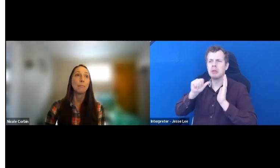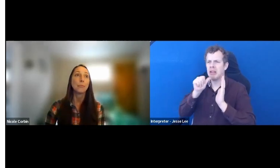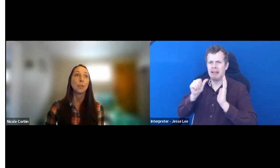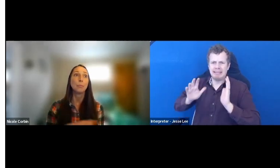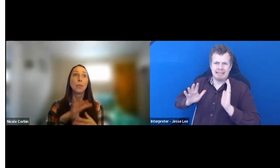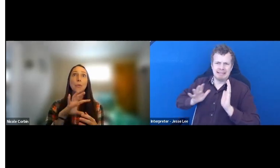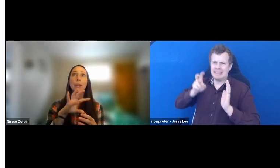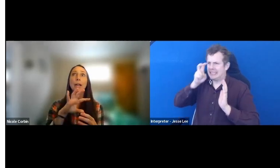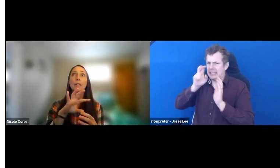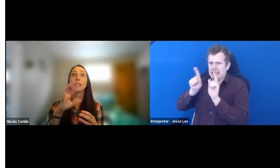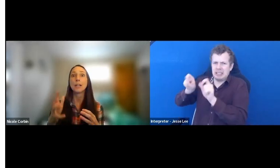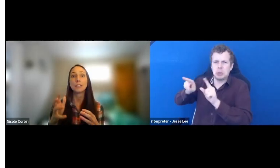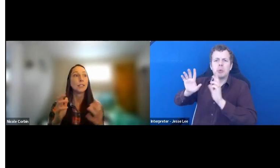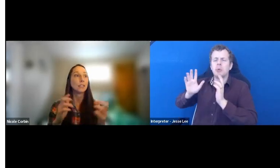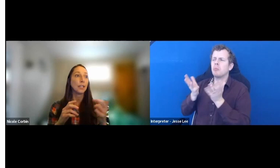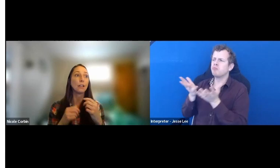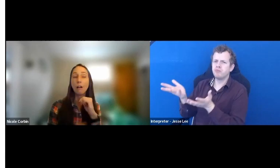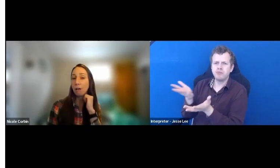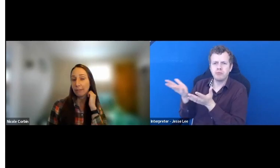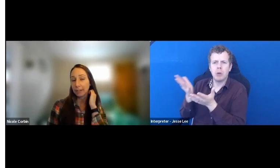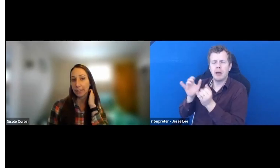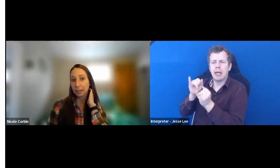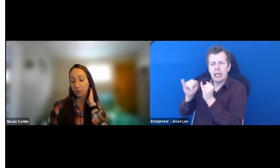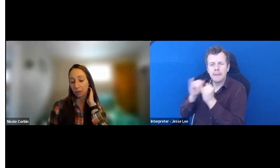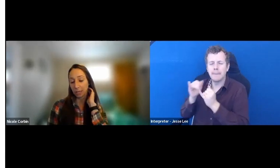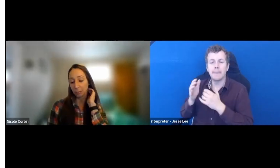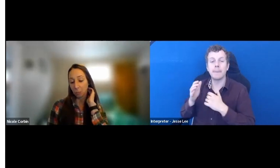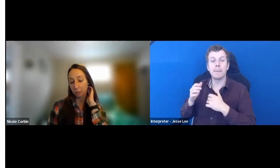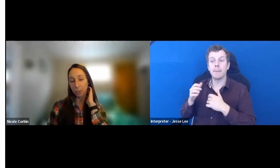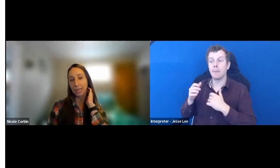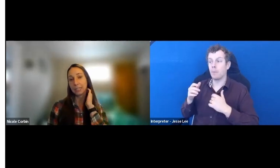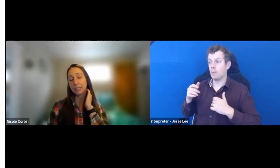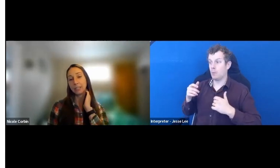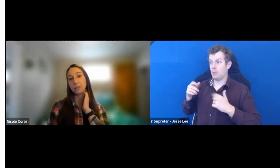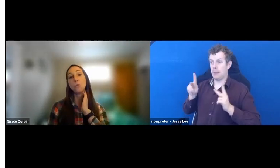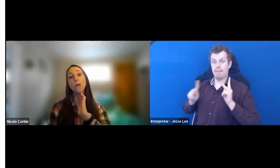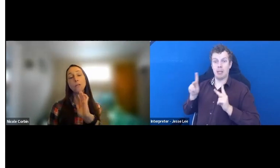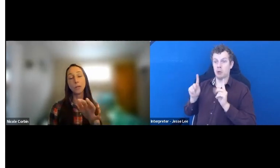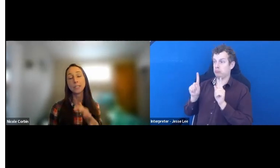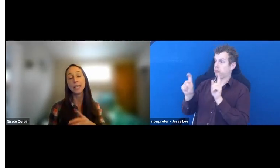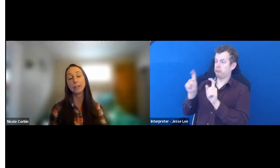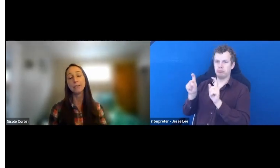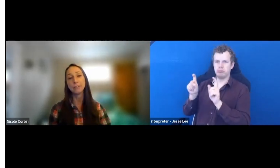The people that conducted the study are all very well-trained in quantitative -